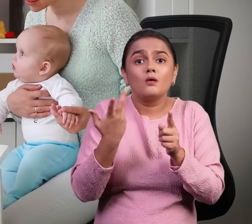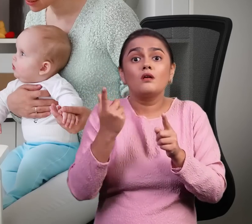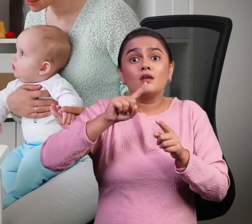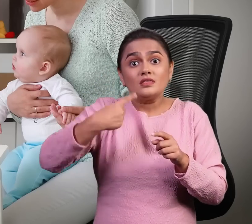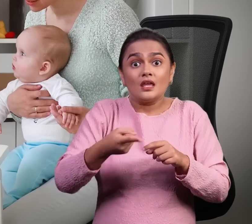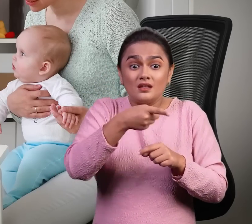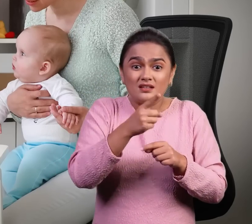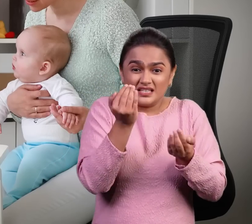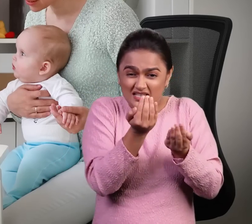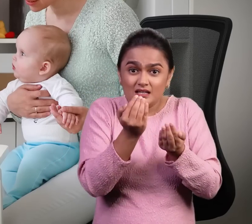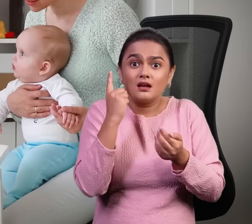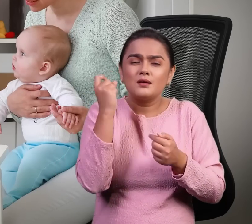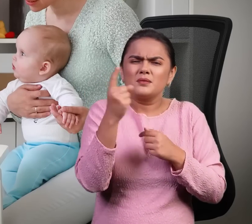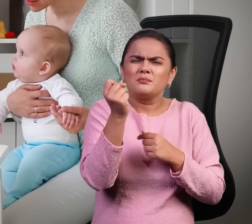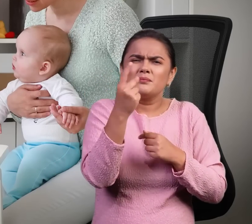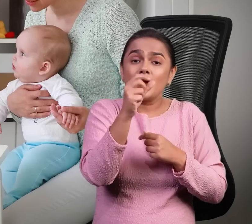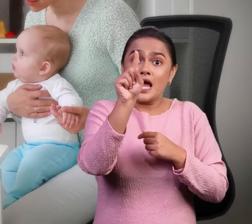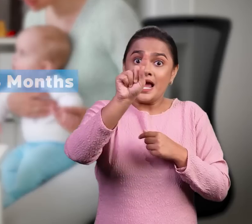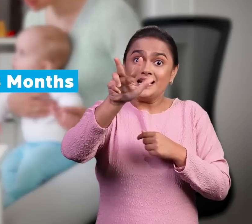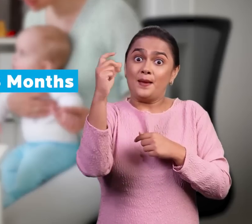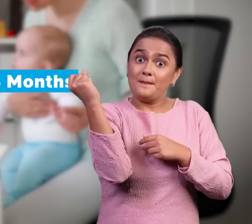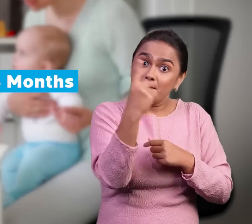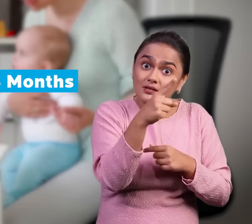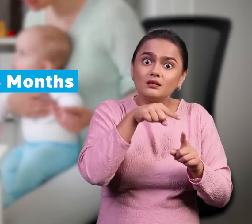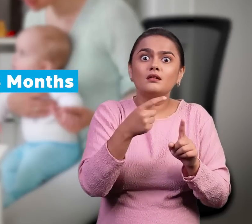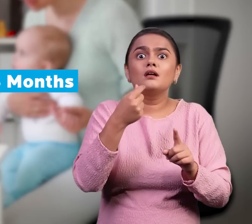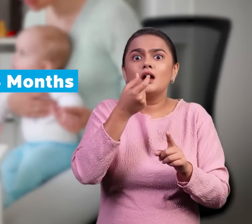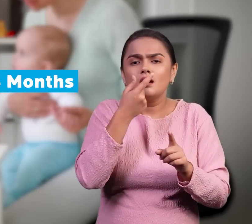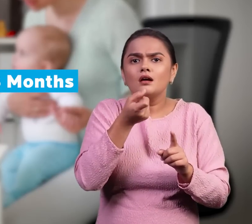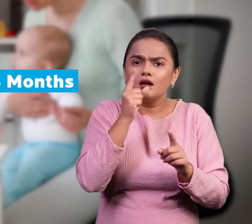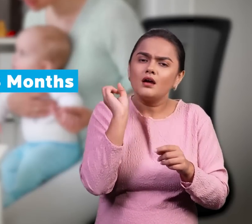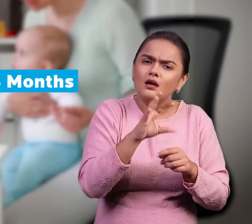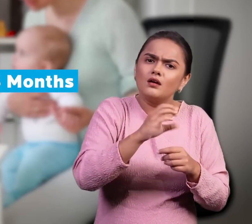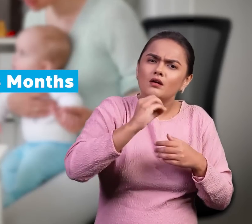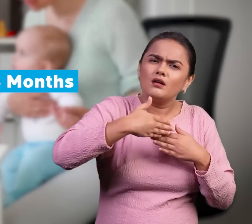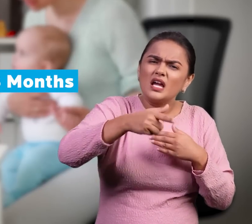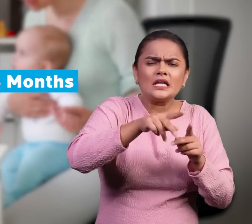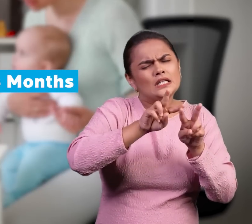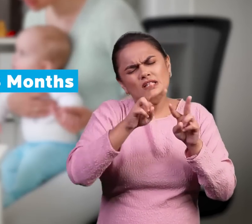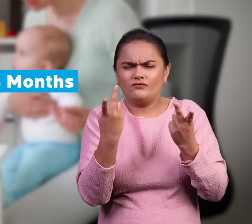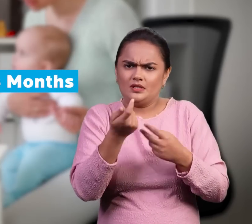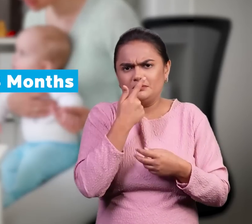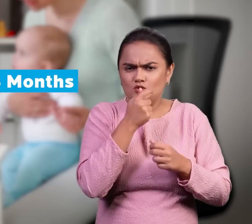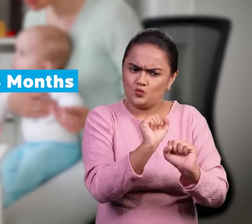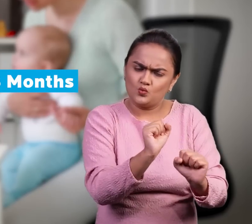Different medicines will be prescribed until the child is at least 18 months old.